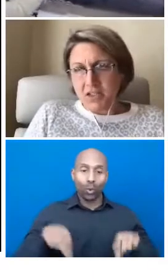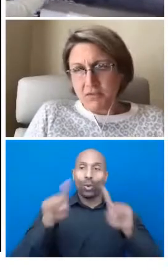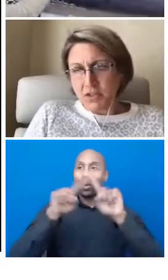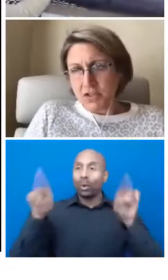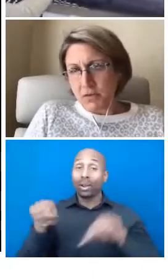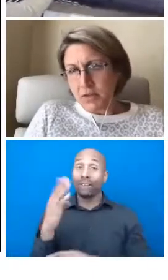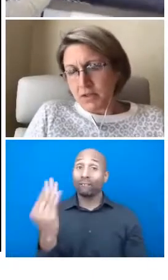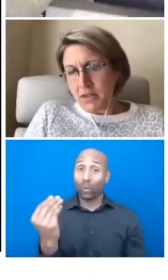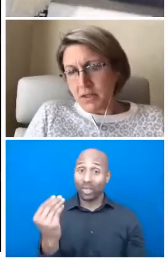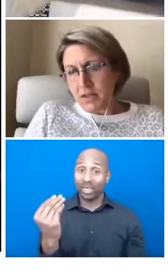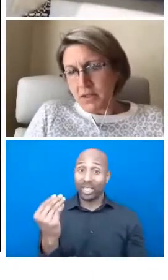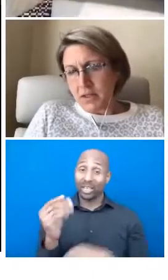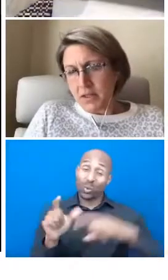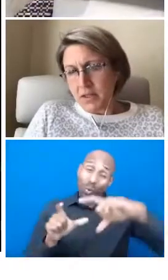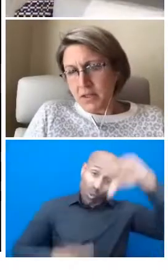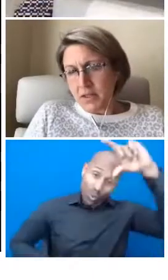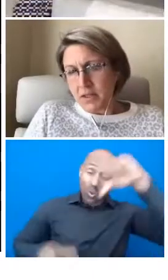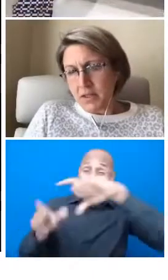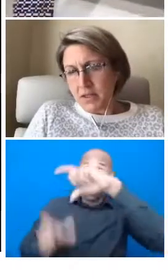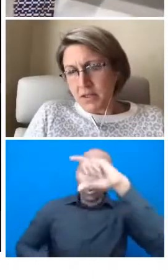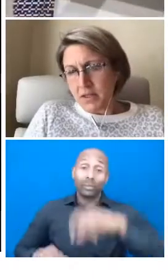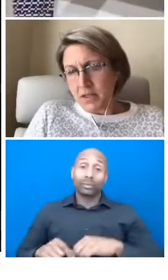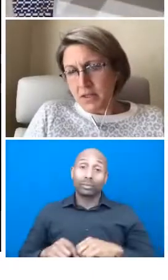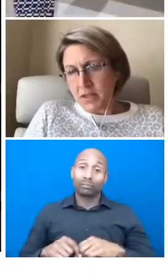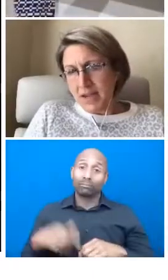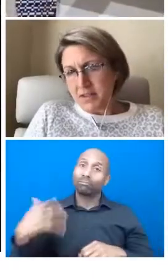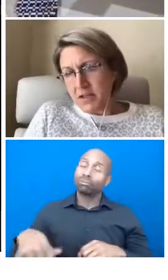Jeffrey is showing right now.